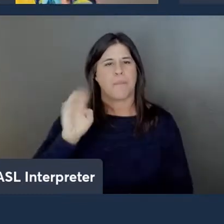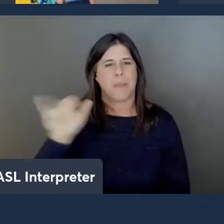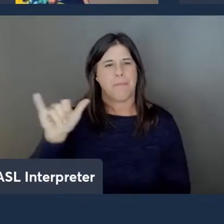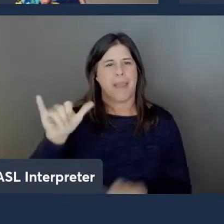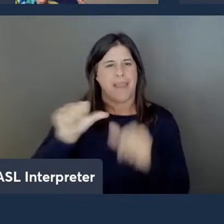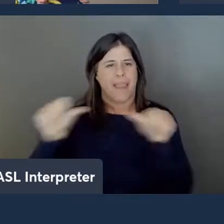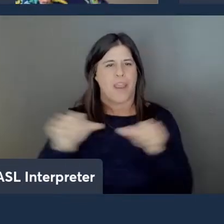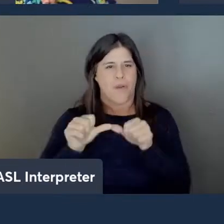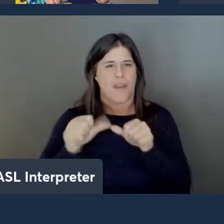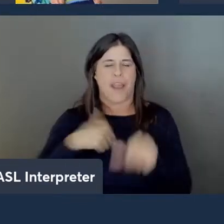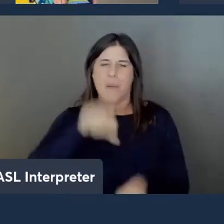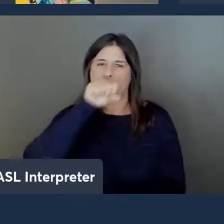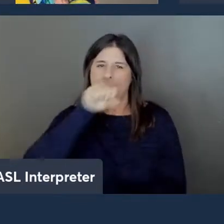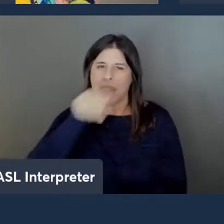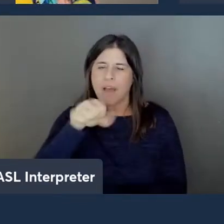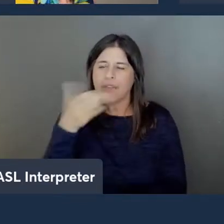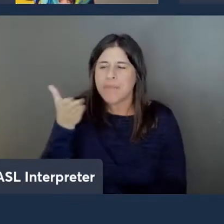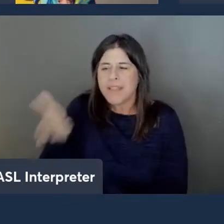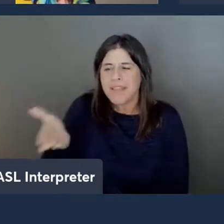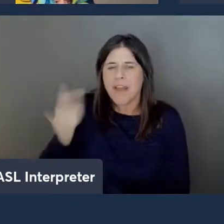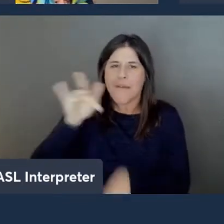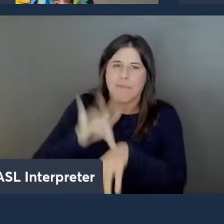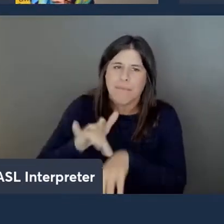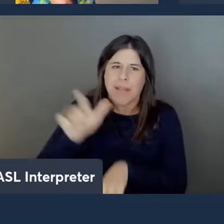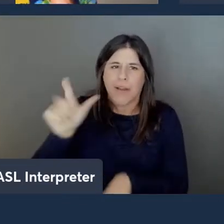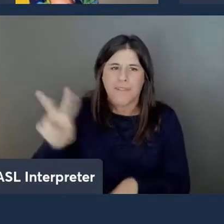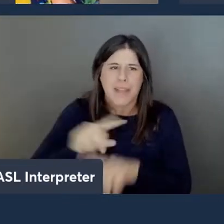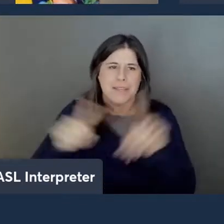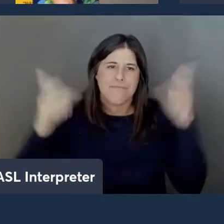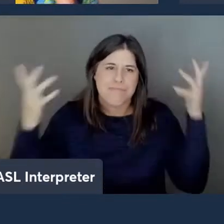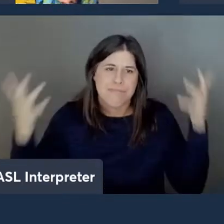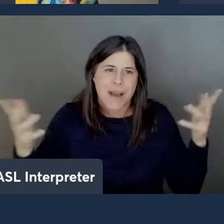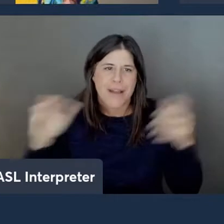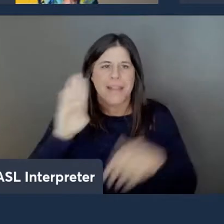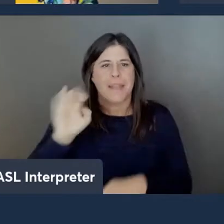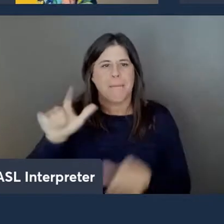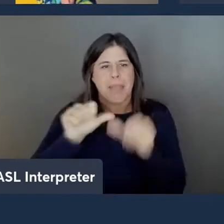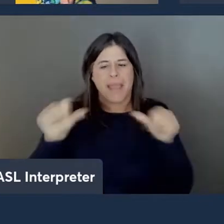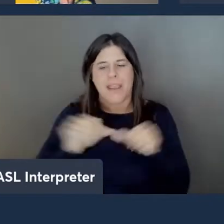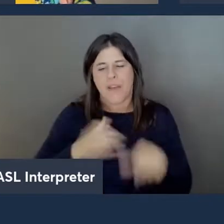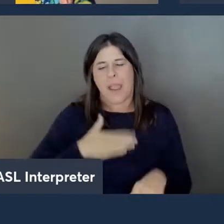I would love to be at re:Invent, but I'm in the Bay Area. Happy to be joining virtually,